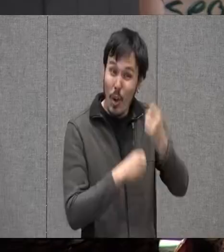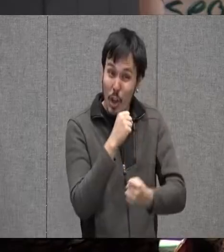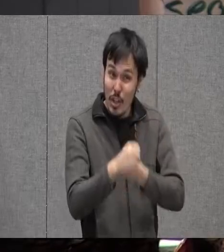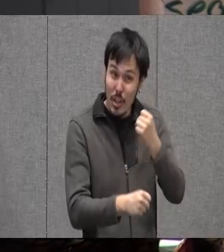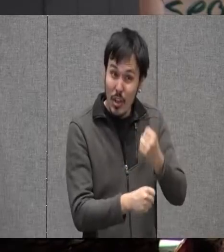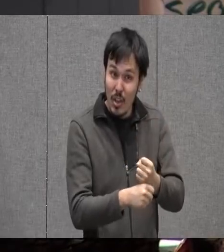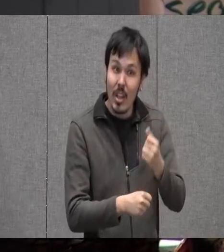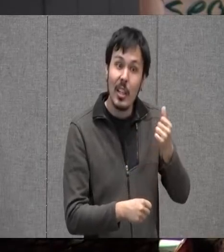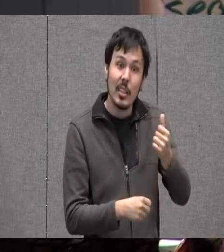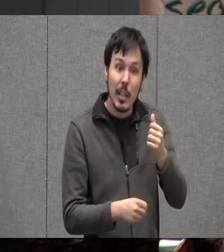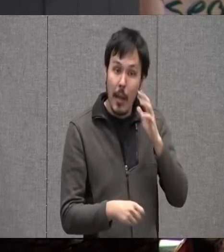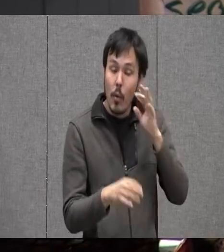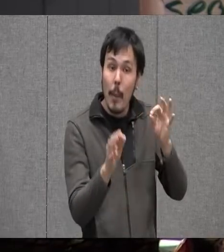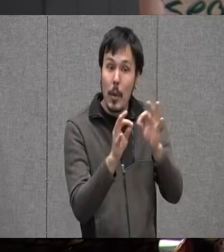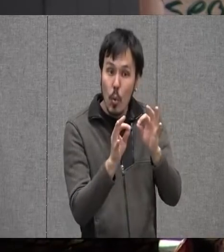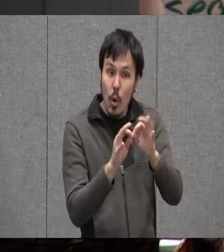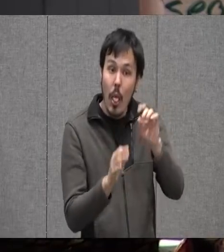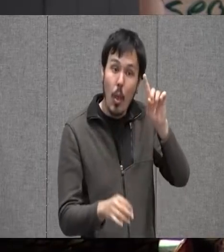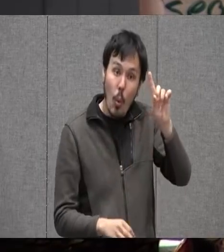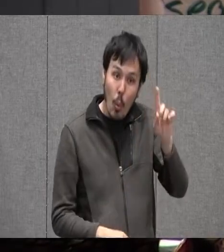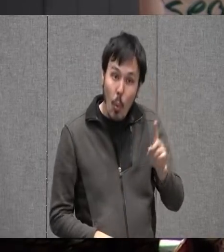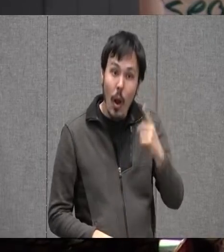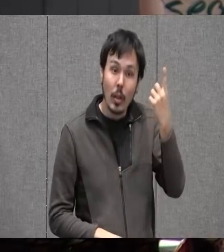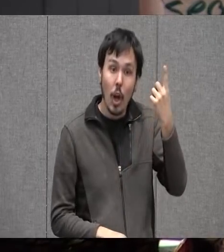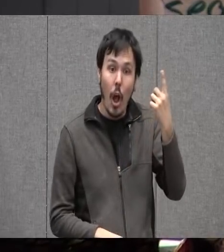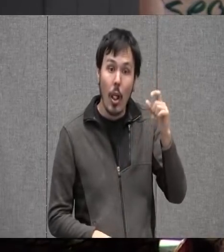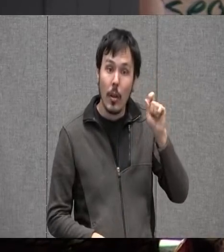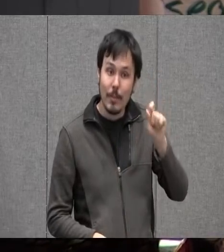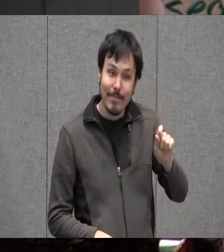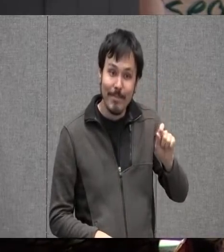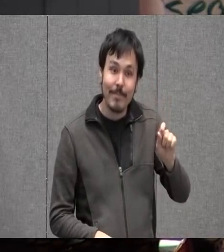"it will be worth one dollar and five cents.